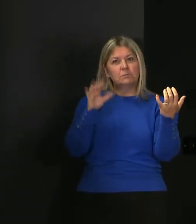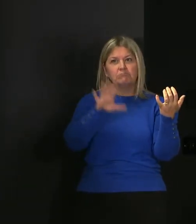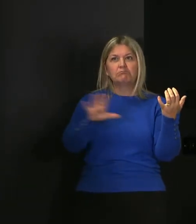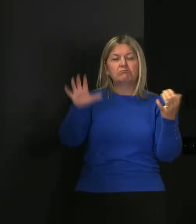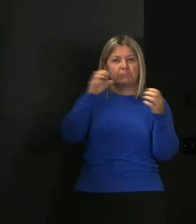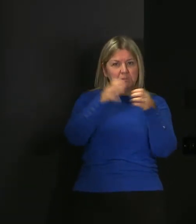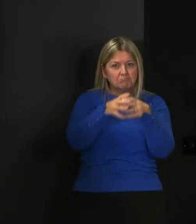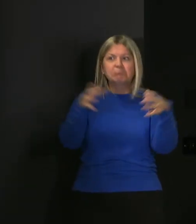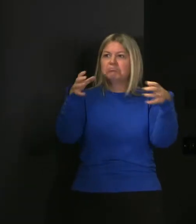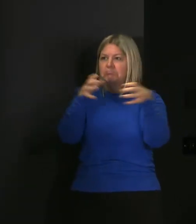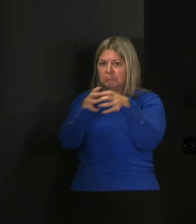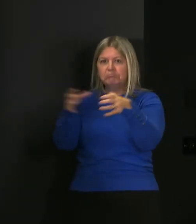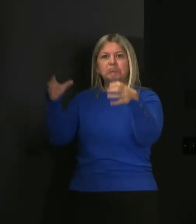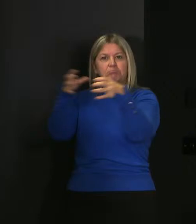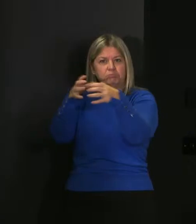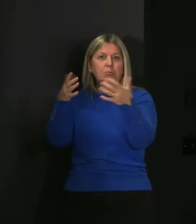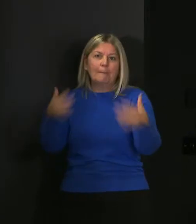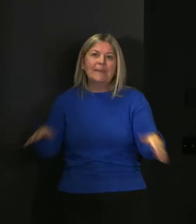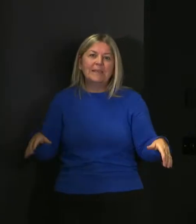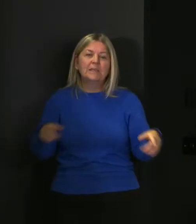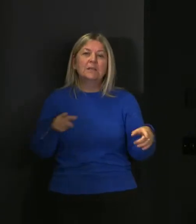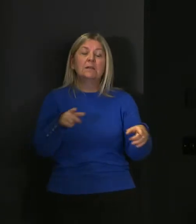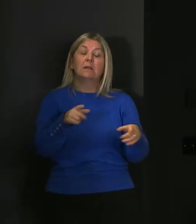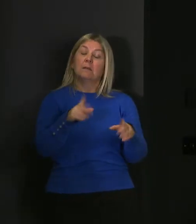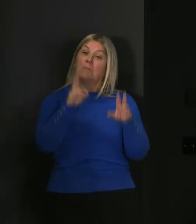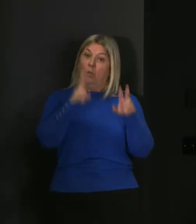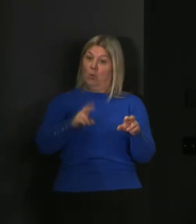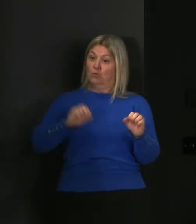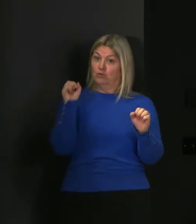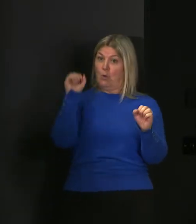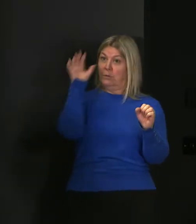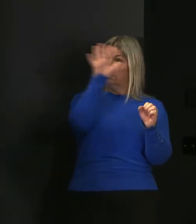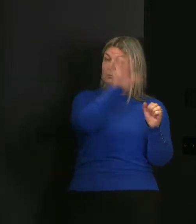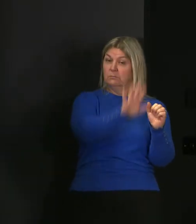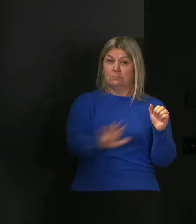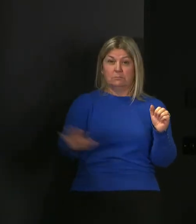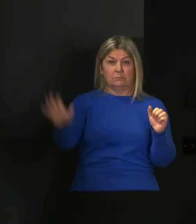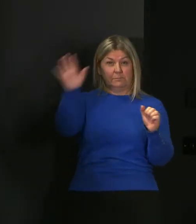when you look at other areas of Scotland, what we still see across Scotland is a rise in cases.